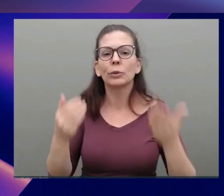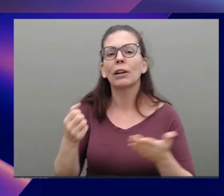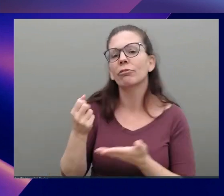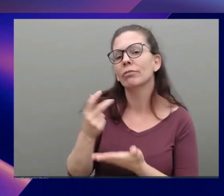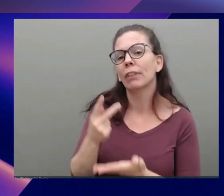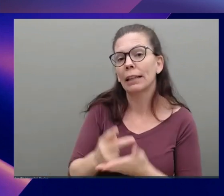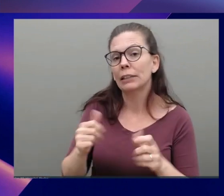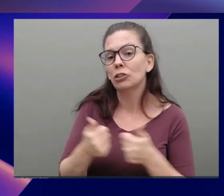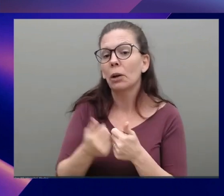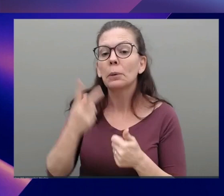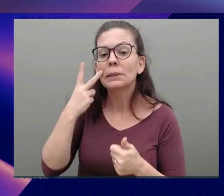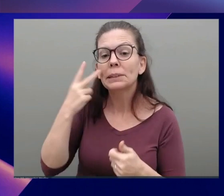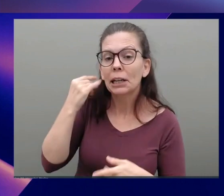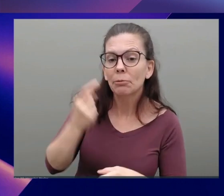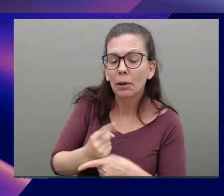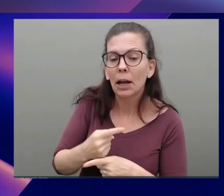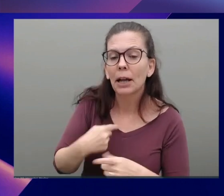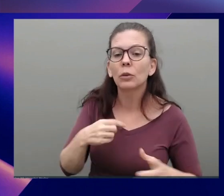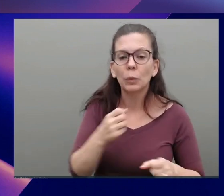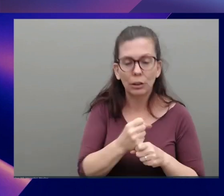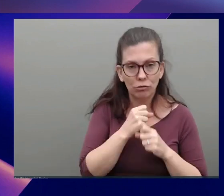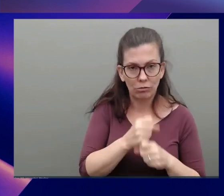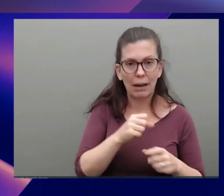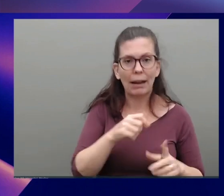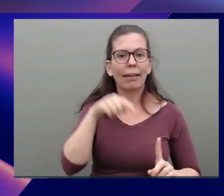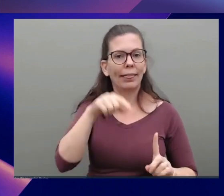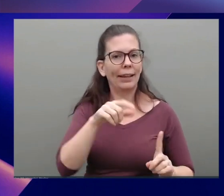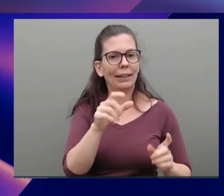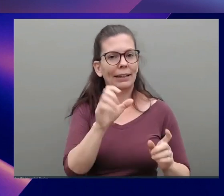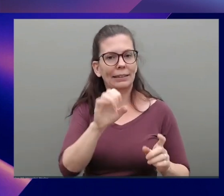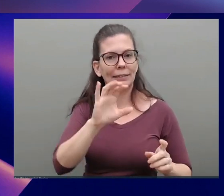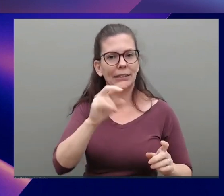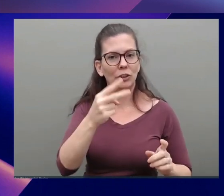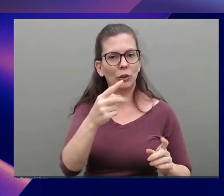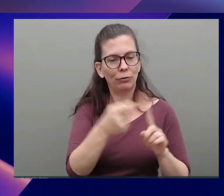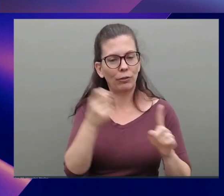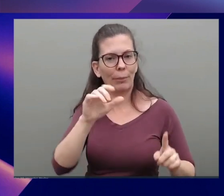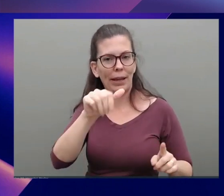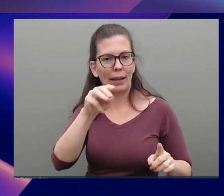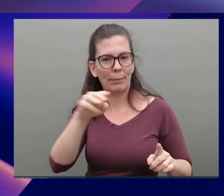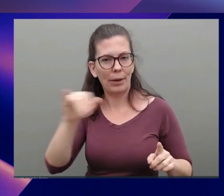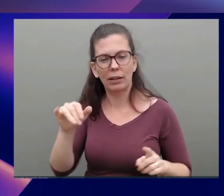We create EC2 instances from AMIs, from Amazon Machine Images, and we were correct.